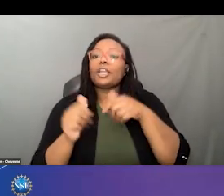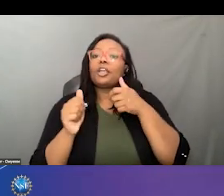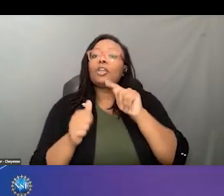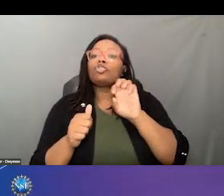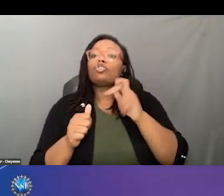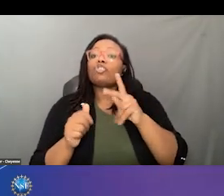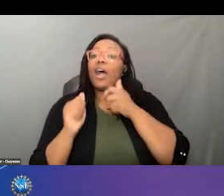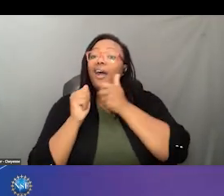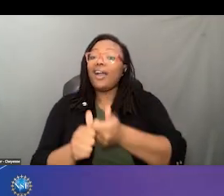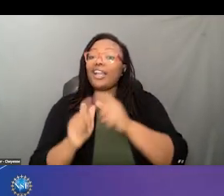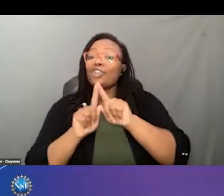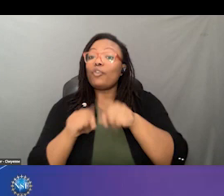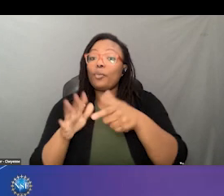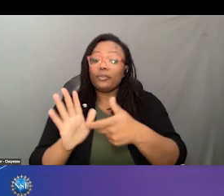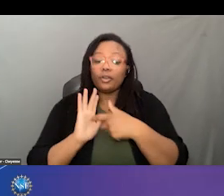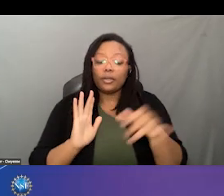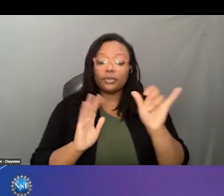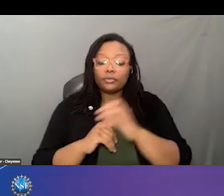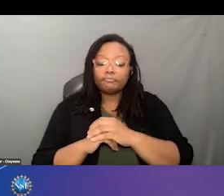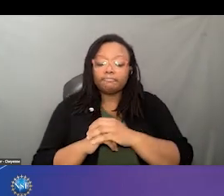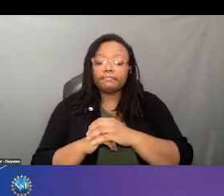Okay? Track your report -- your reporting requirements.